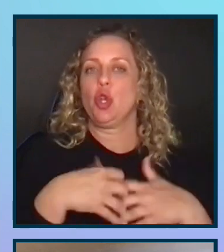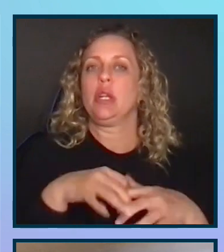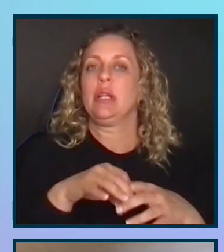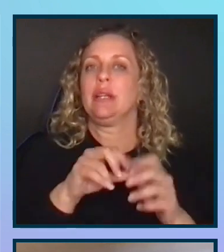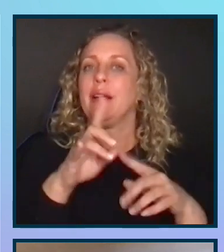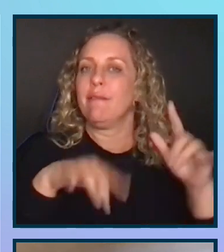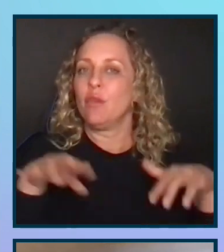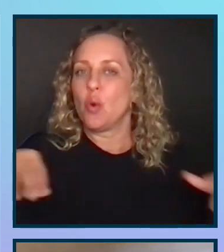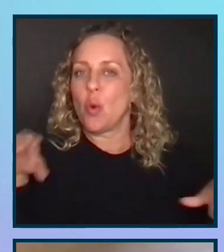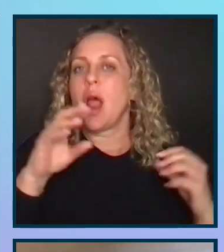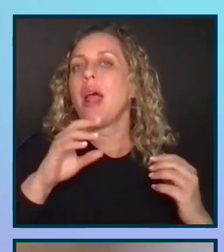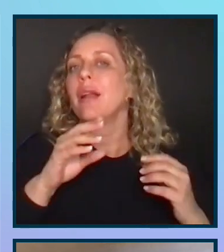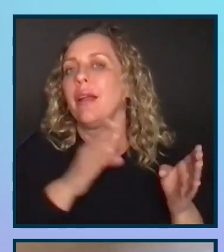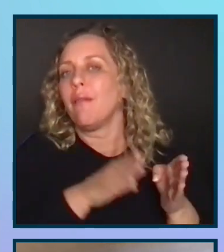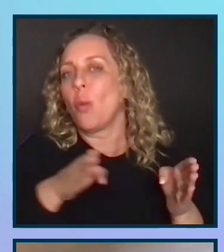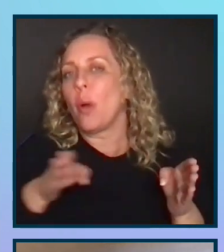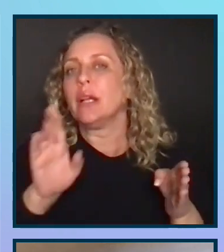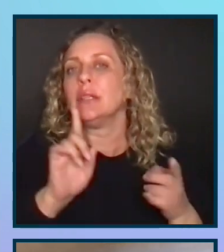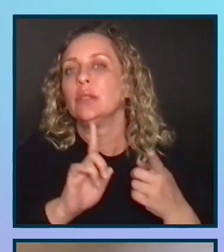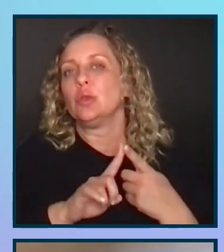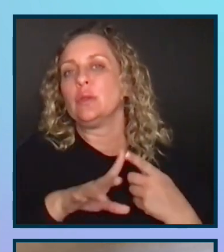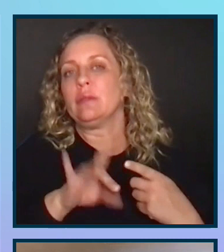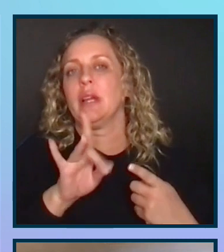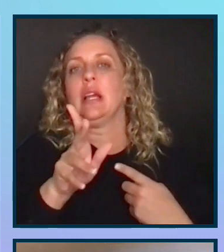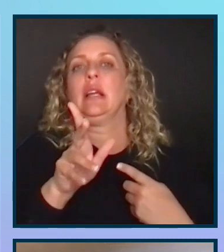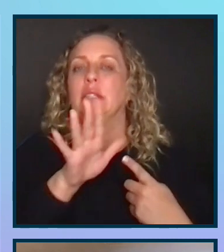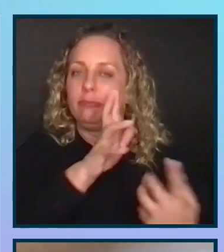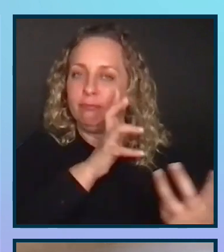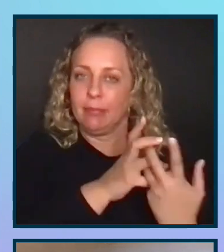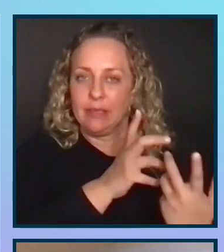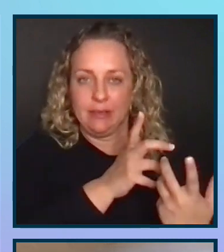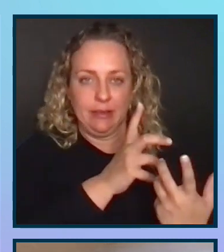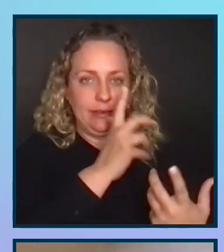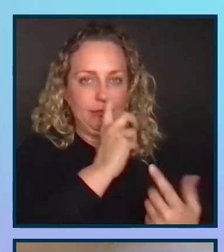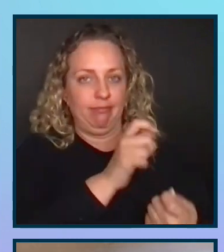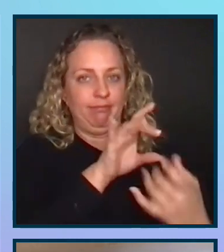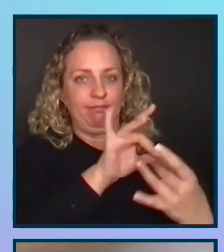in a variety of ways to find interesting connections and patterns.